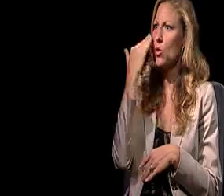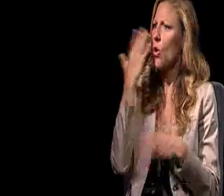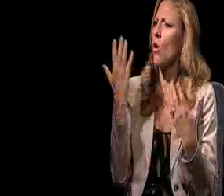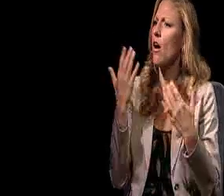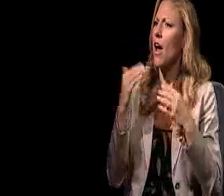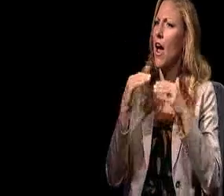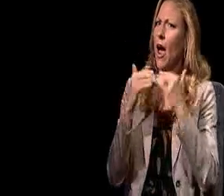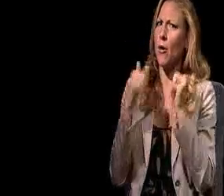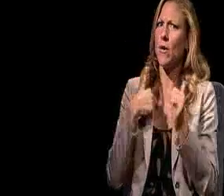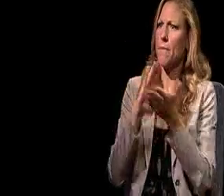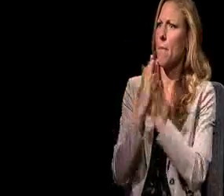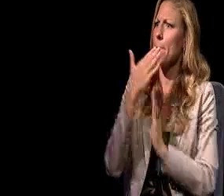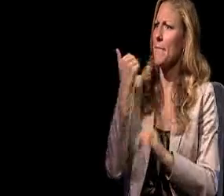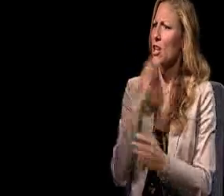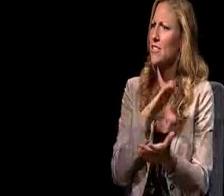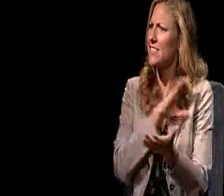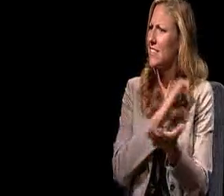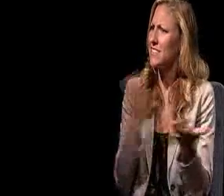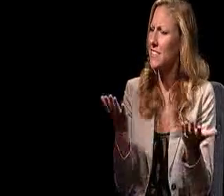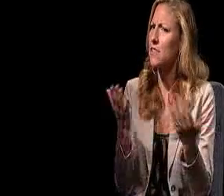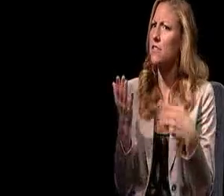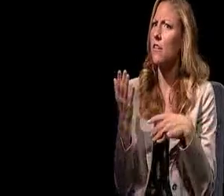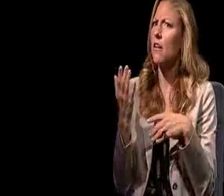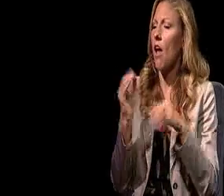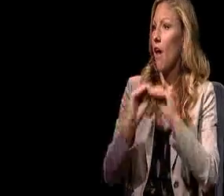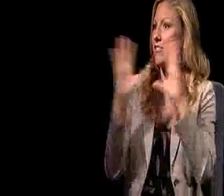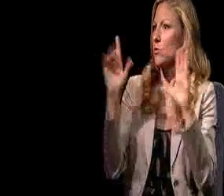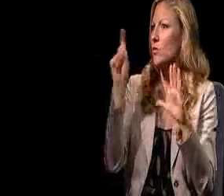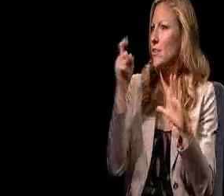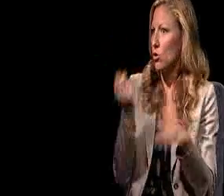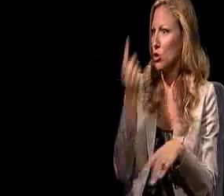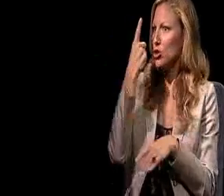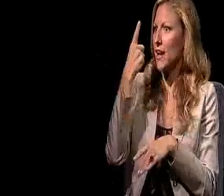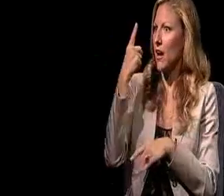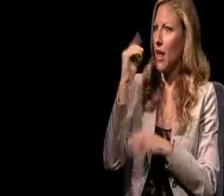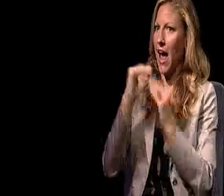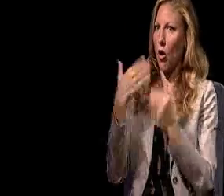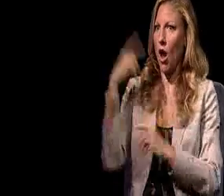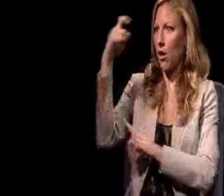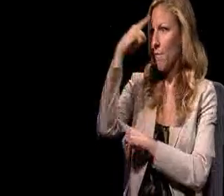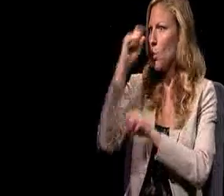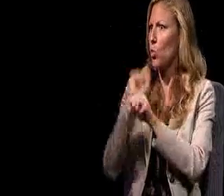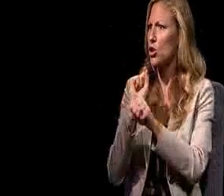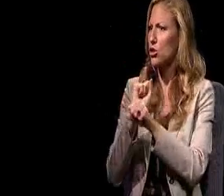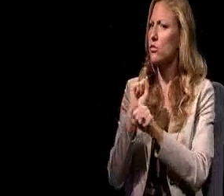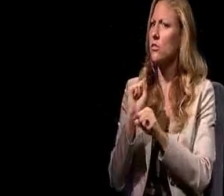As Americas we'd like to know how we can become better citizens. Obviously we need to understand